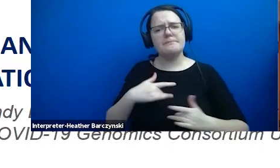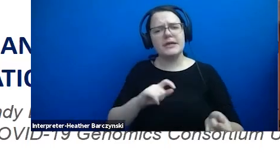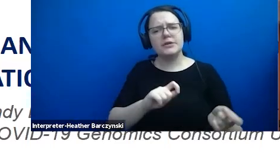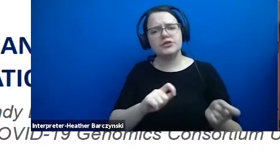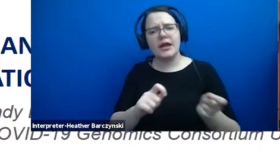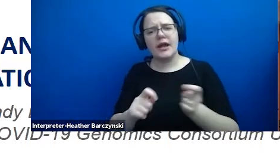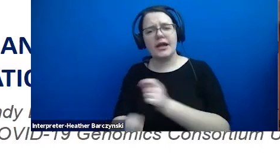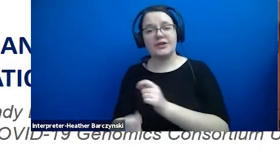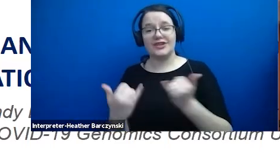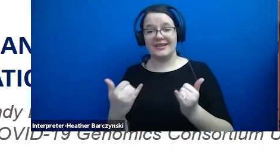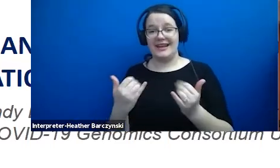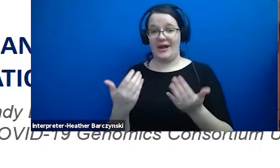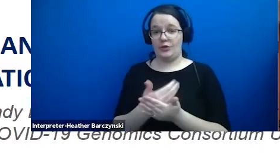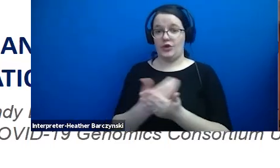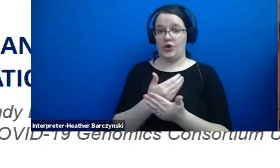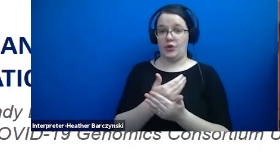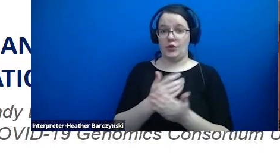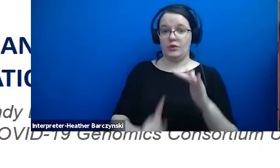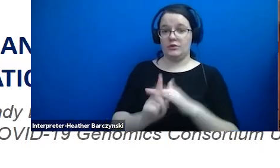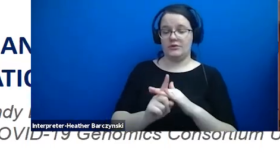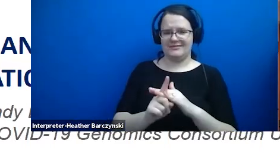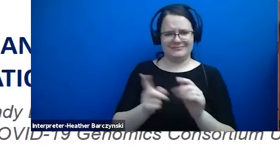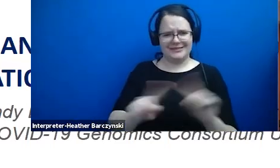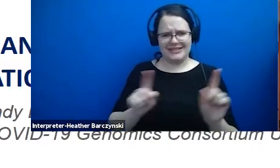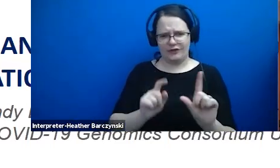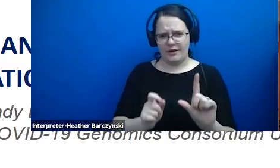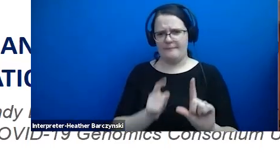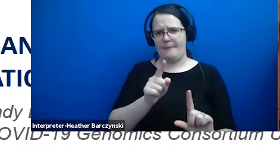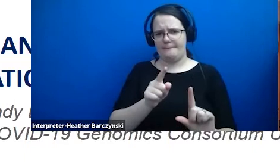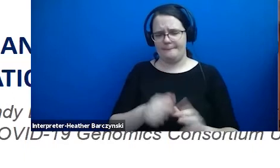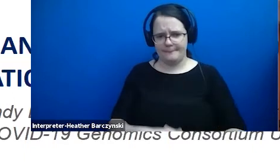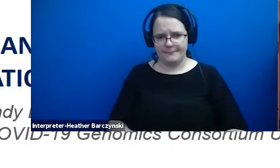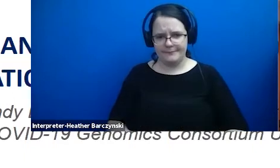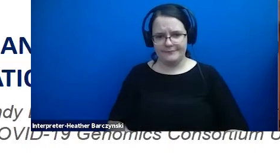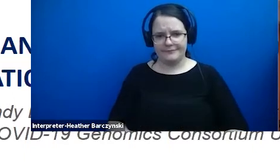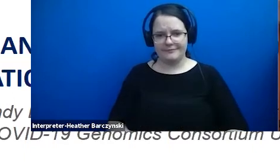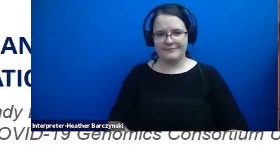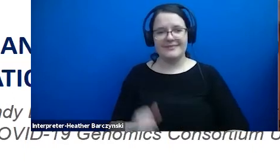lineage is quite different and as he mentioned there's an unusually high number of mutations